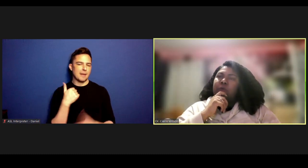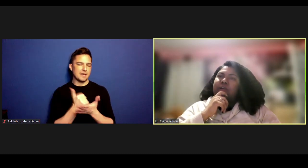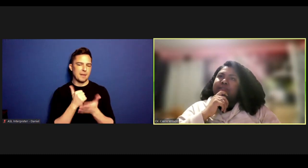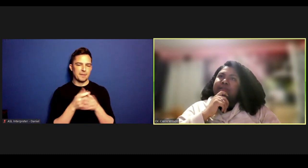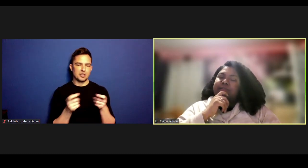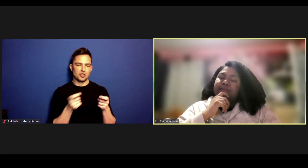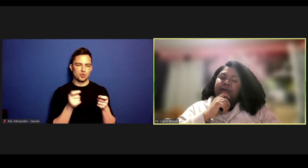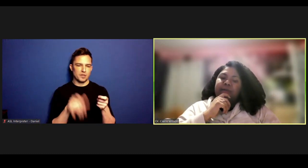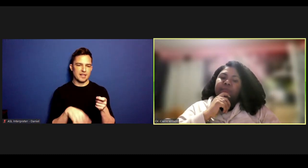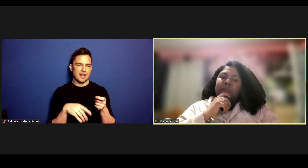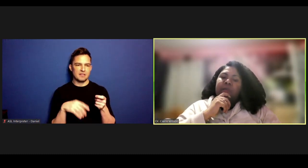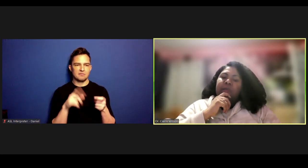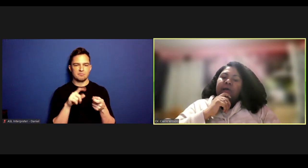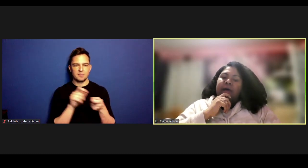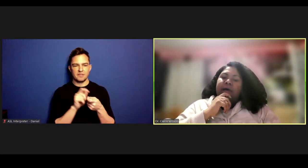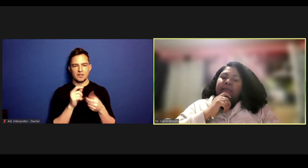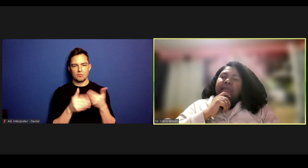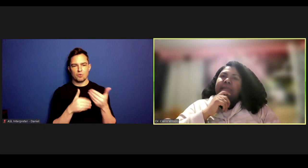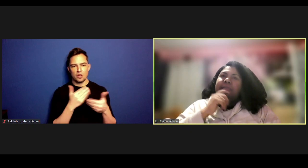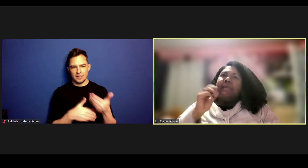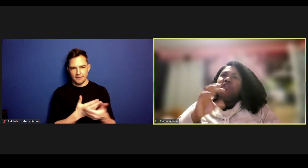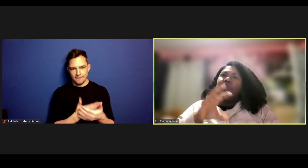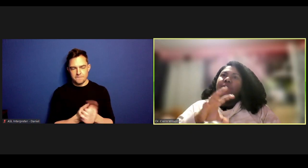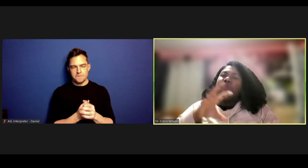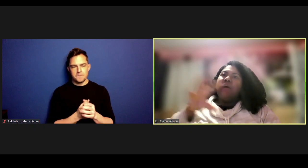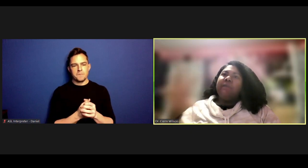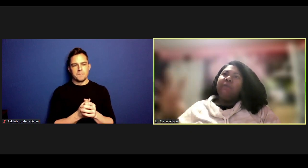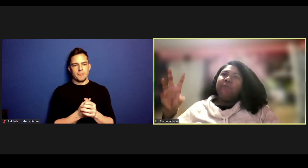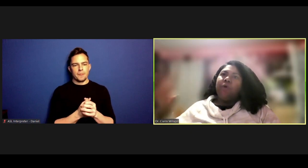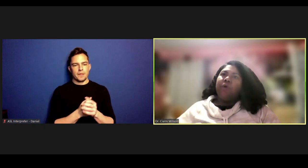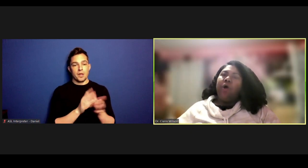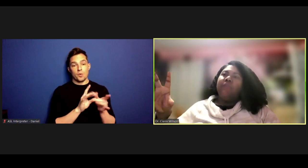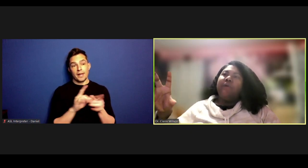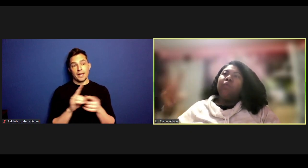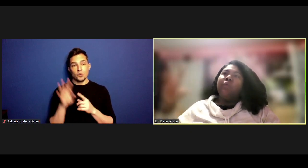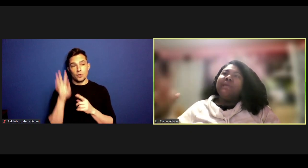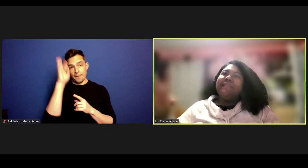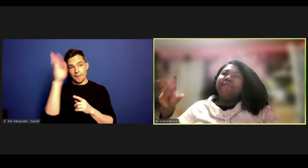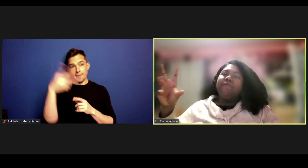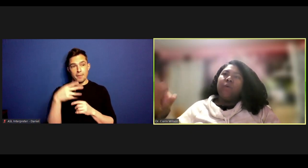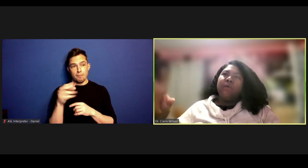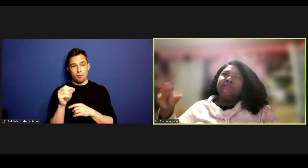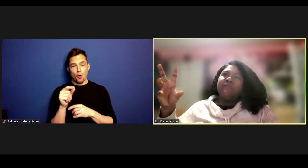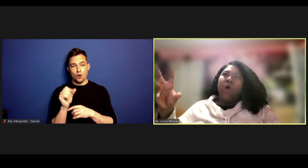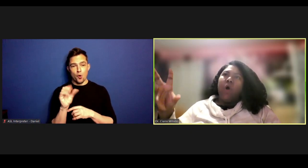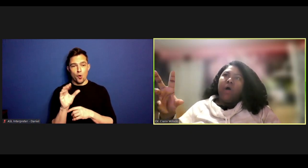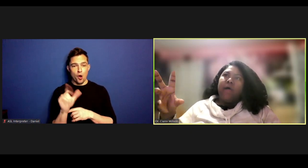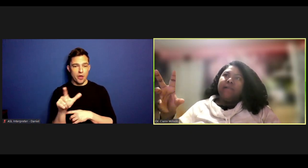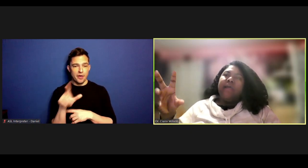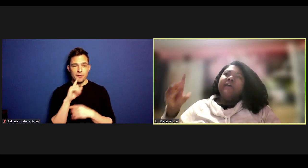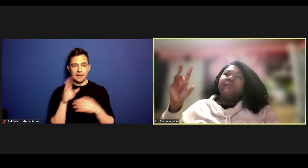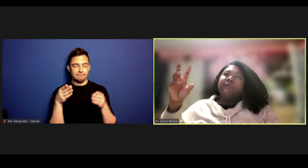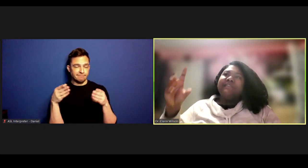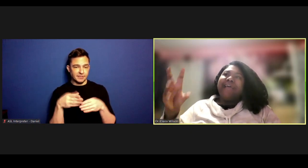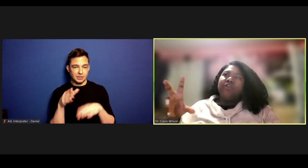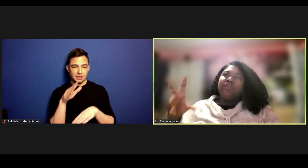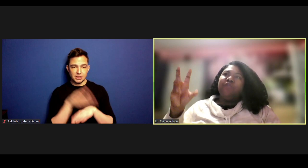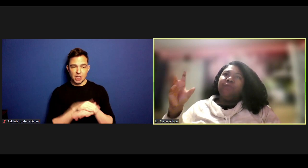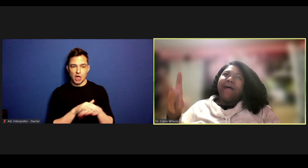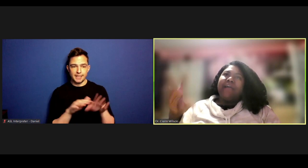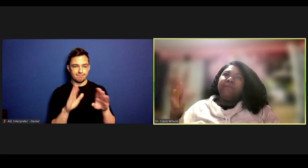process in terms of coming up with a protocol that really focuses on the protection of black